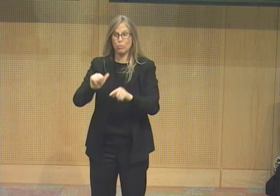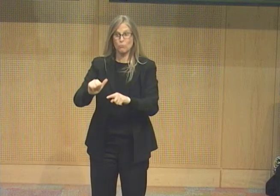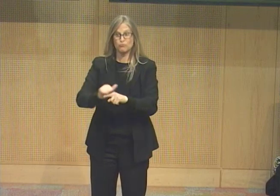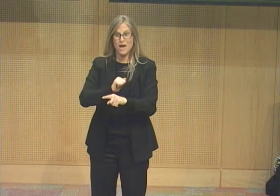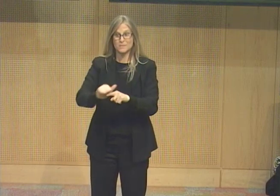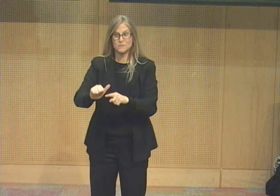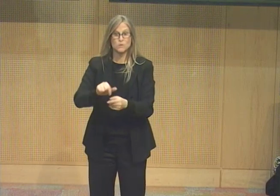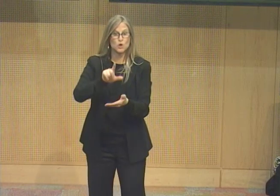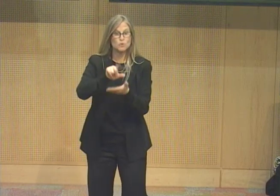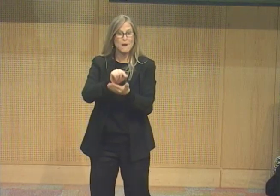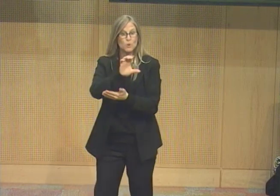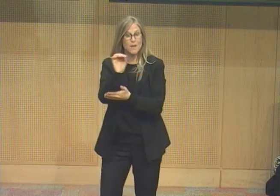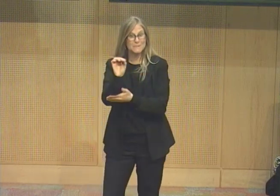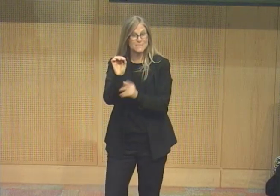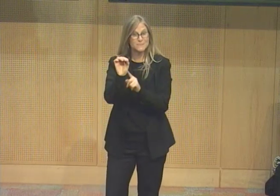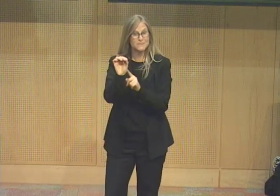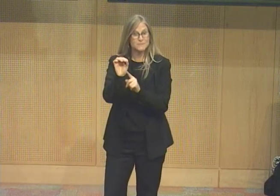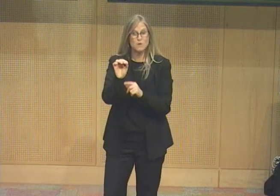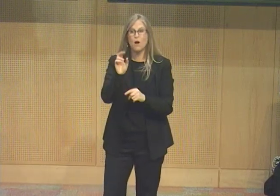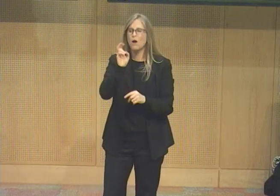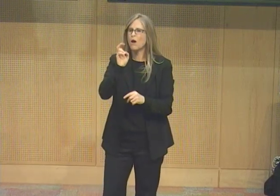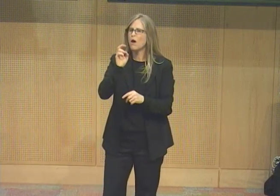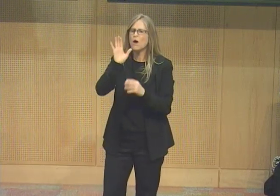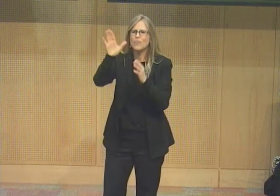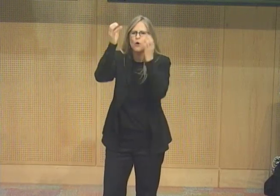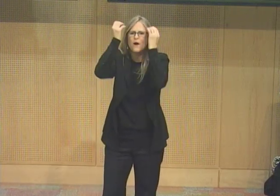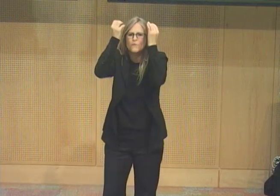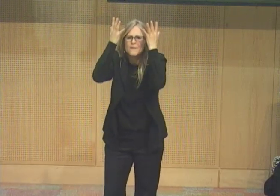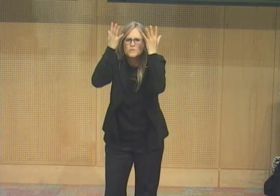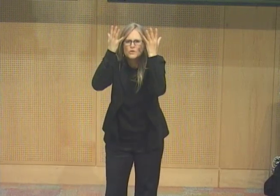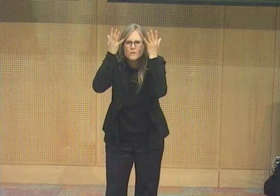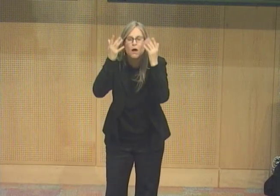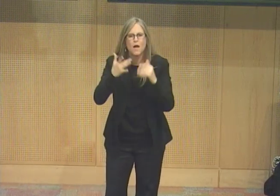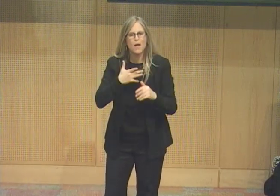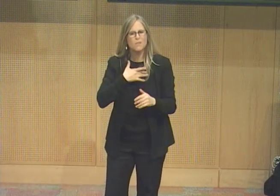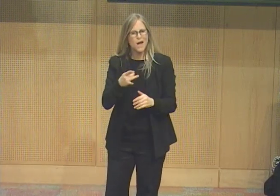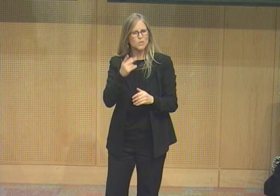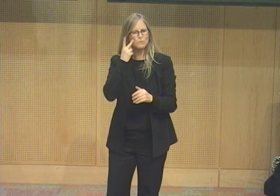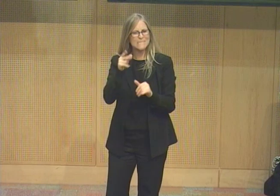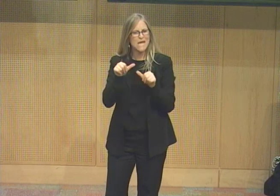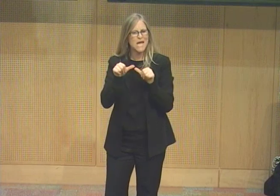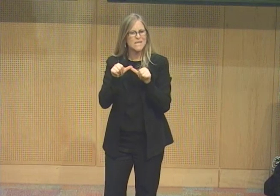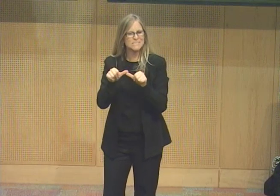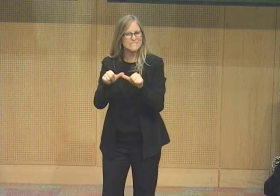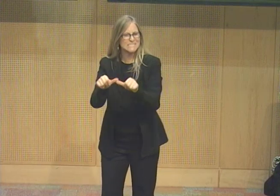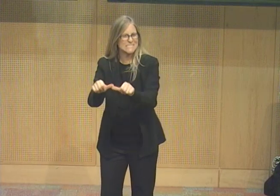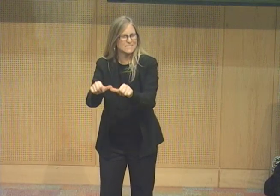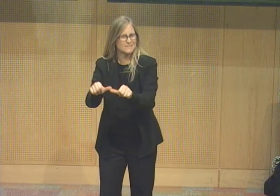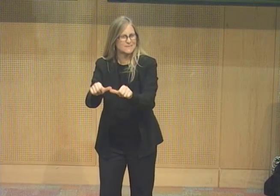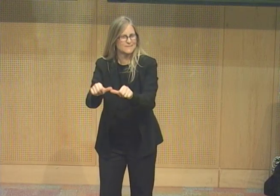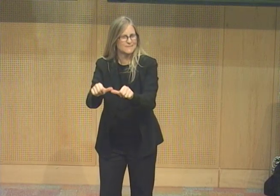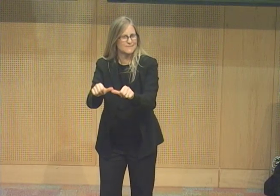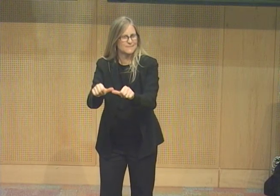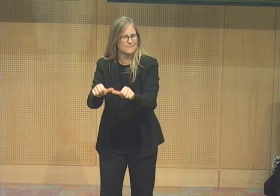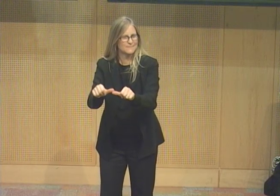It tends to be the practice that newspaper companies disseminate information, they want to disseminate a consistent message.